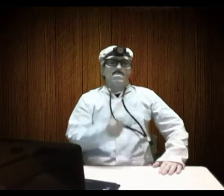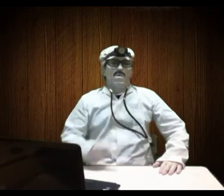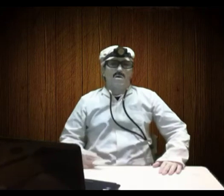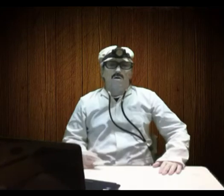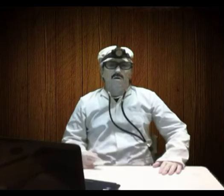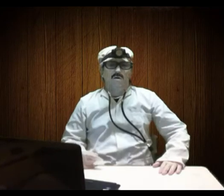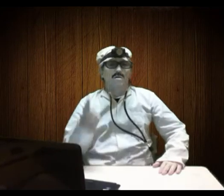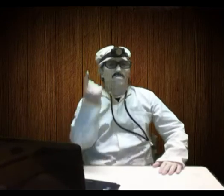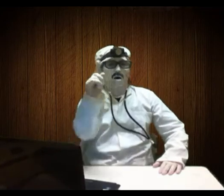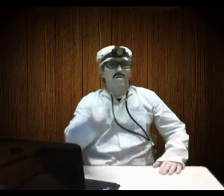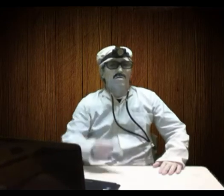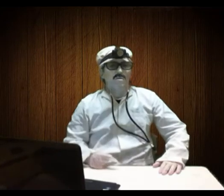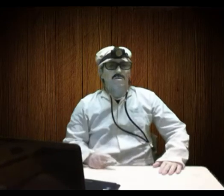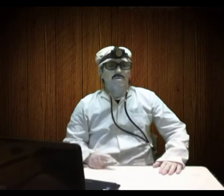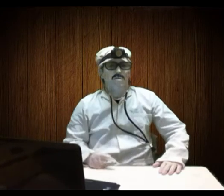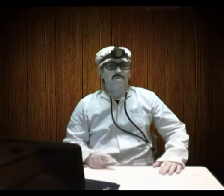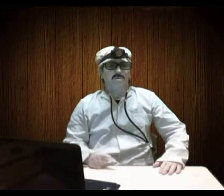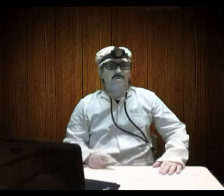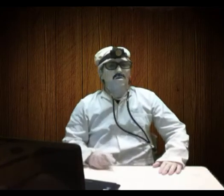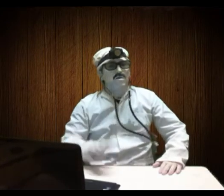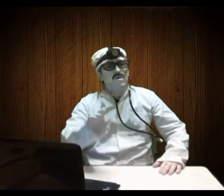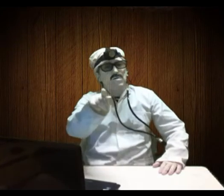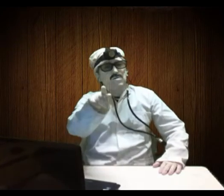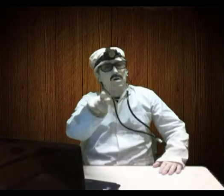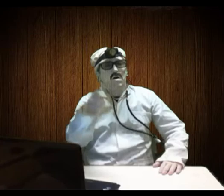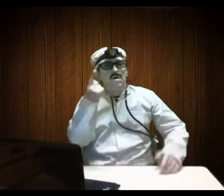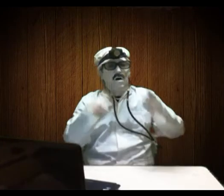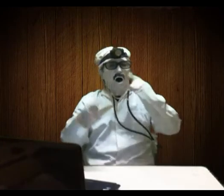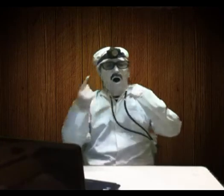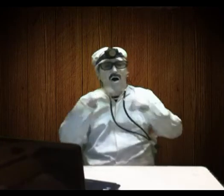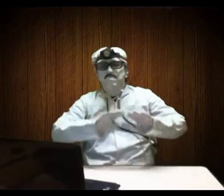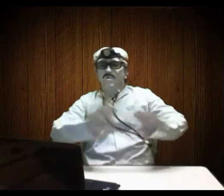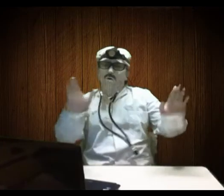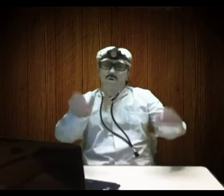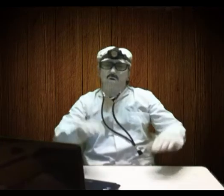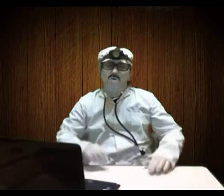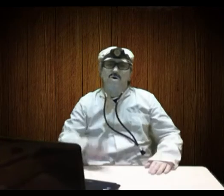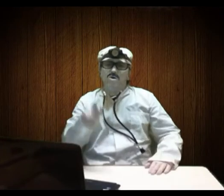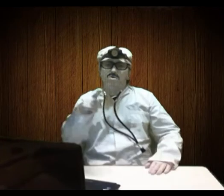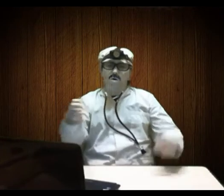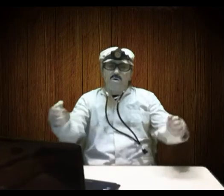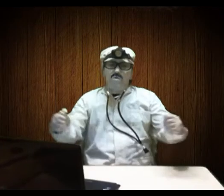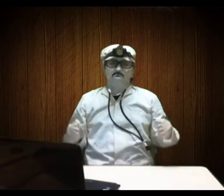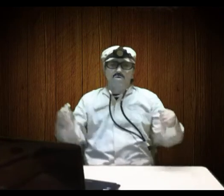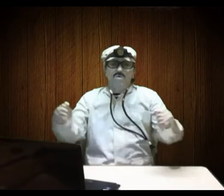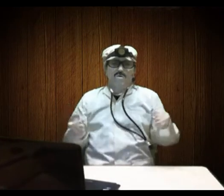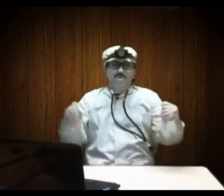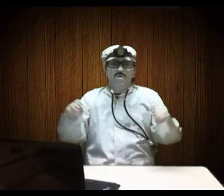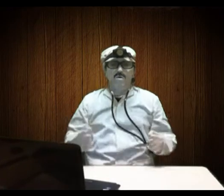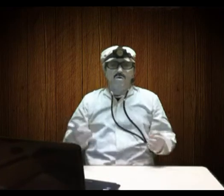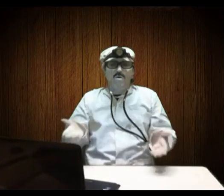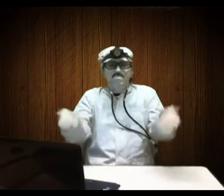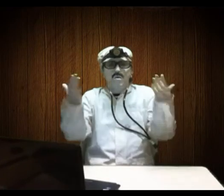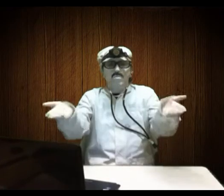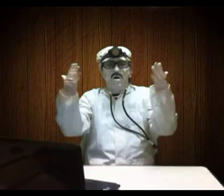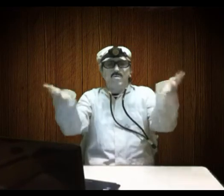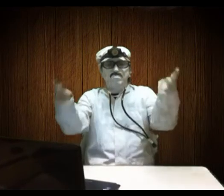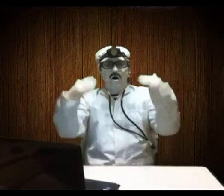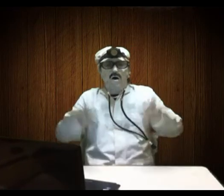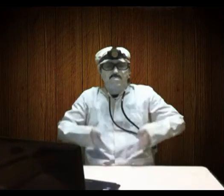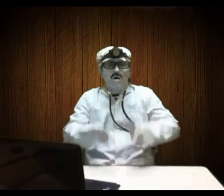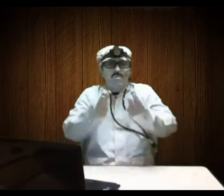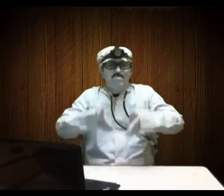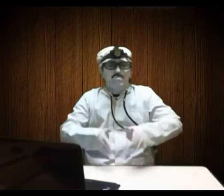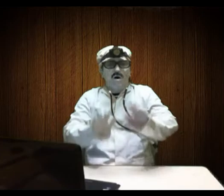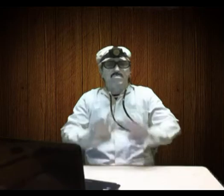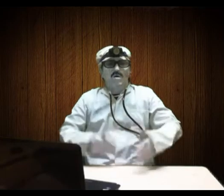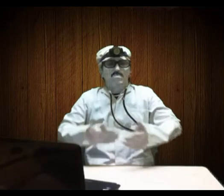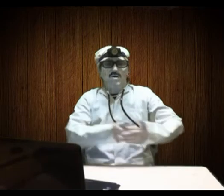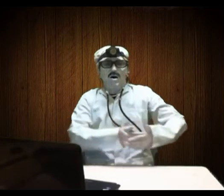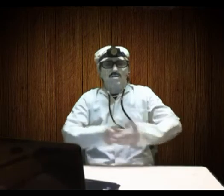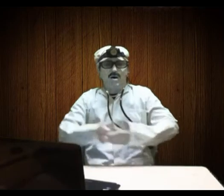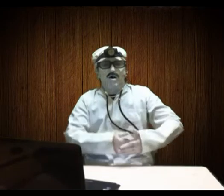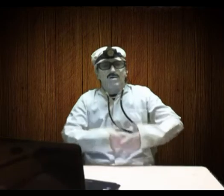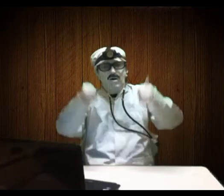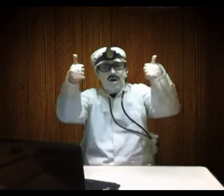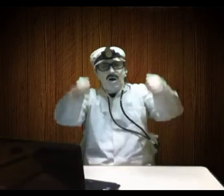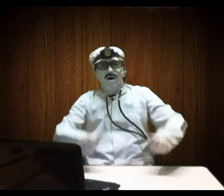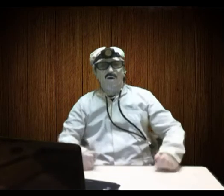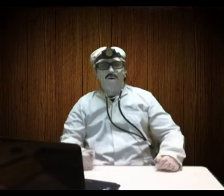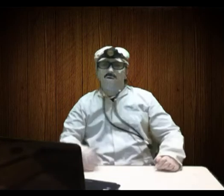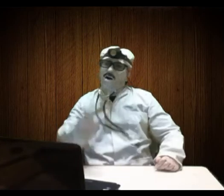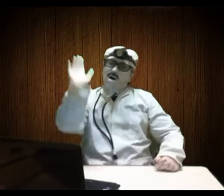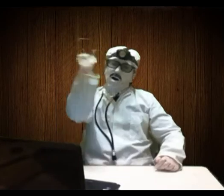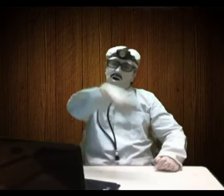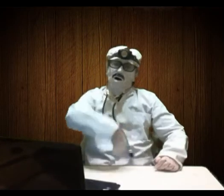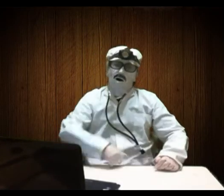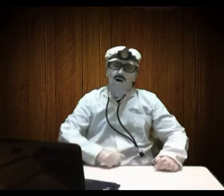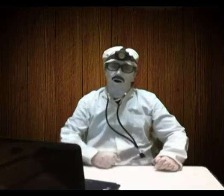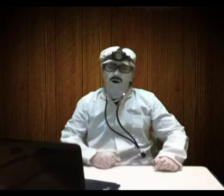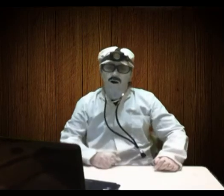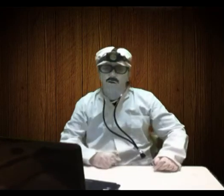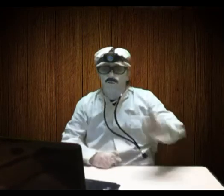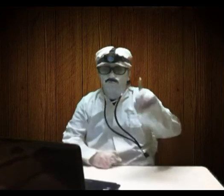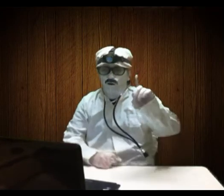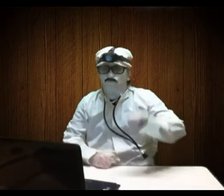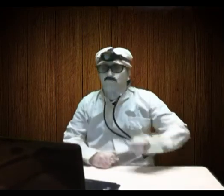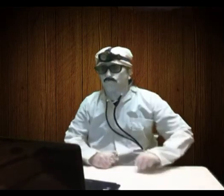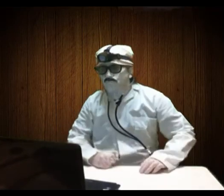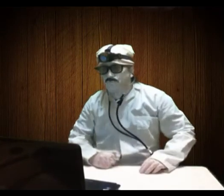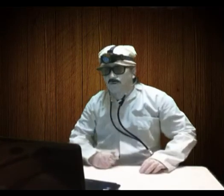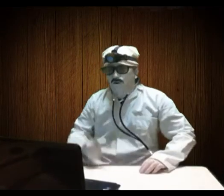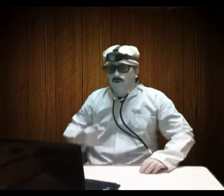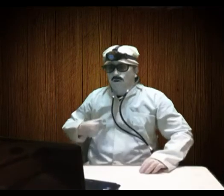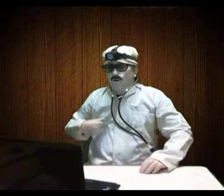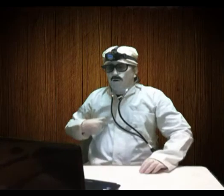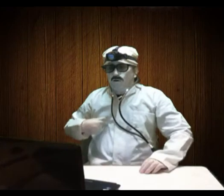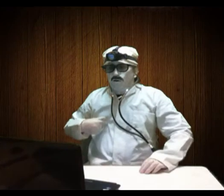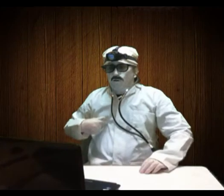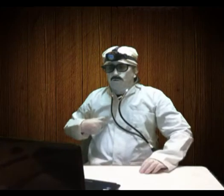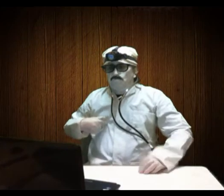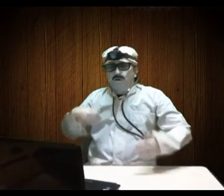But don't be sad, don't cry. You can have more sex and more and more babies. Don't worry it's all good.